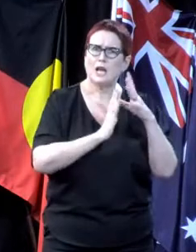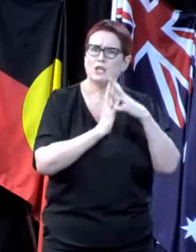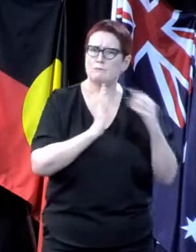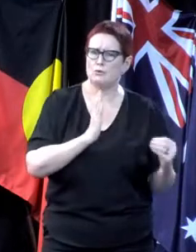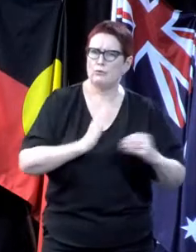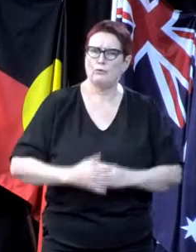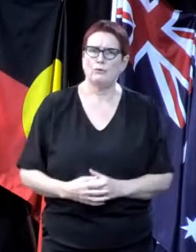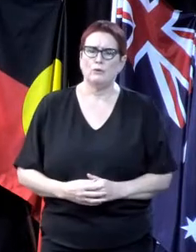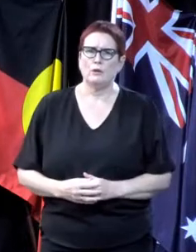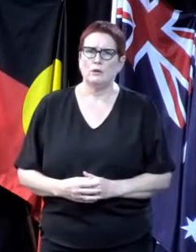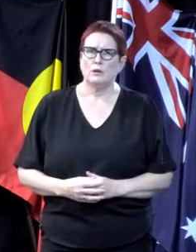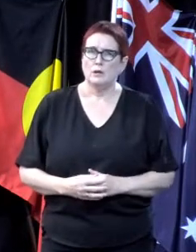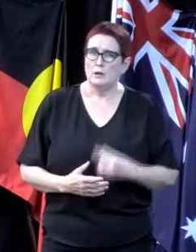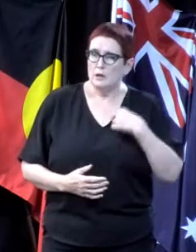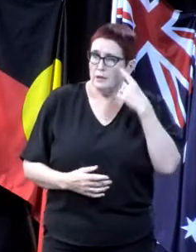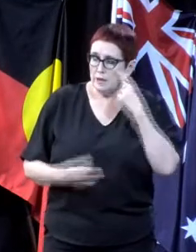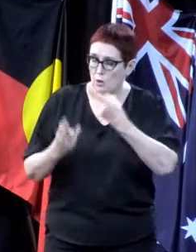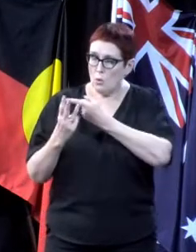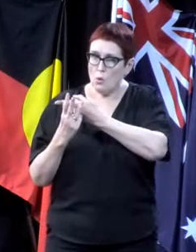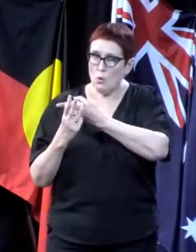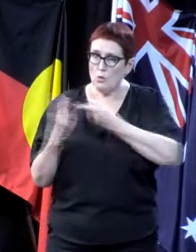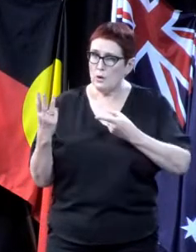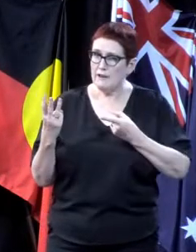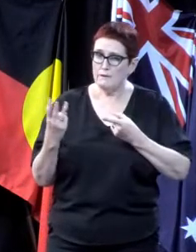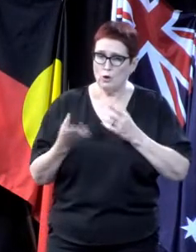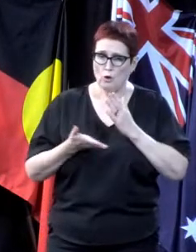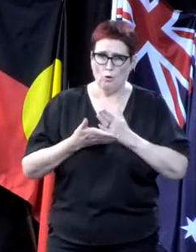And I take it from each of you that you weren't using another school as a model for yours.